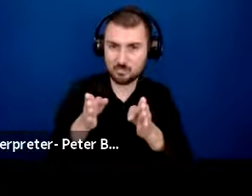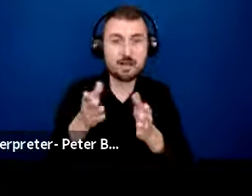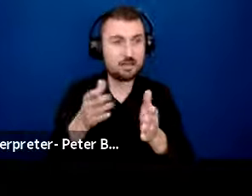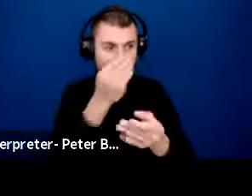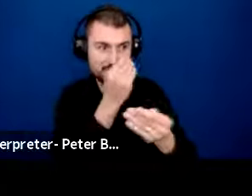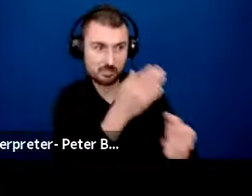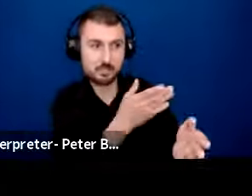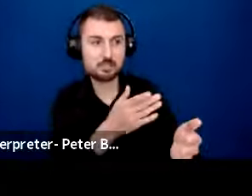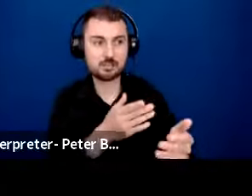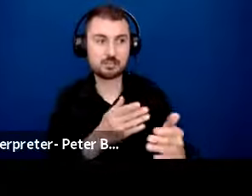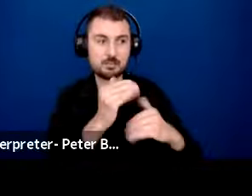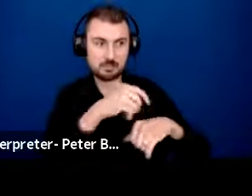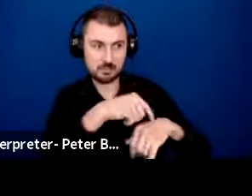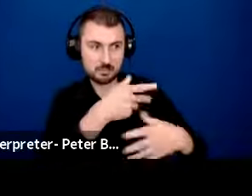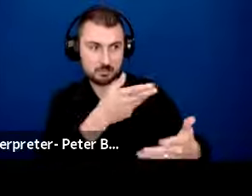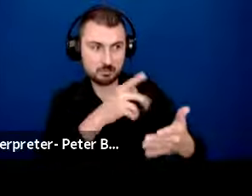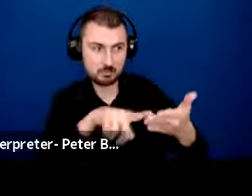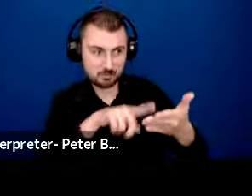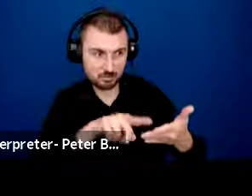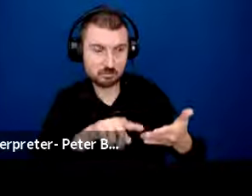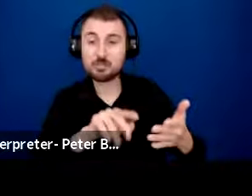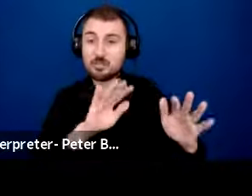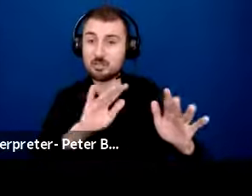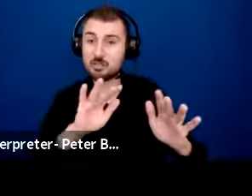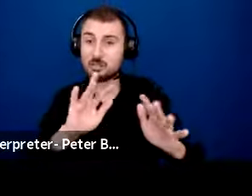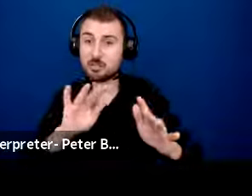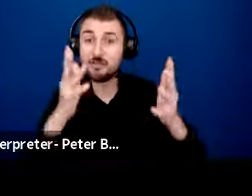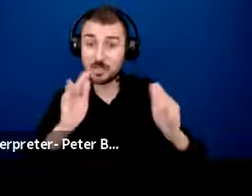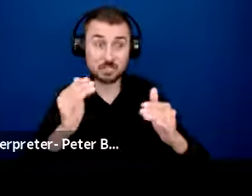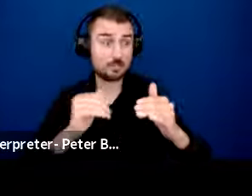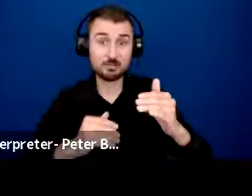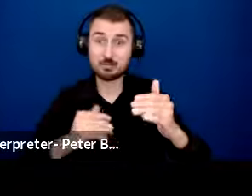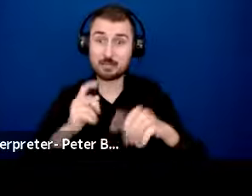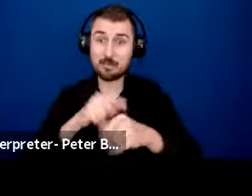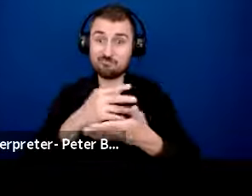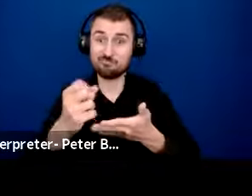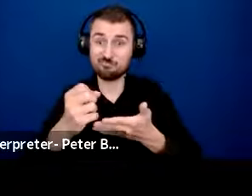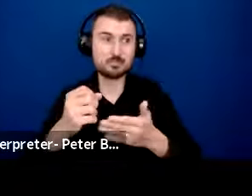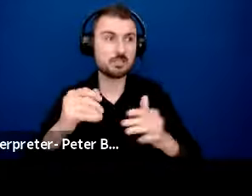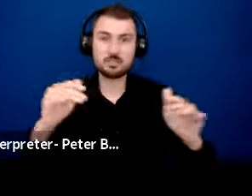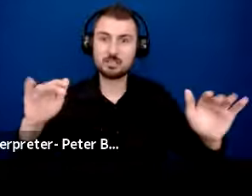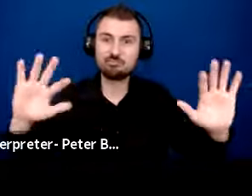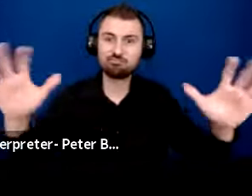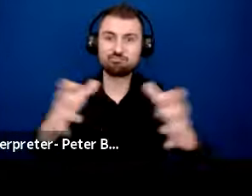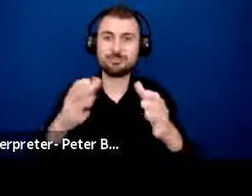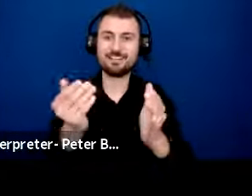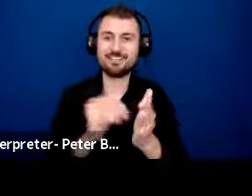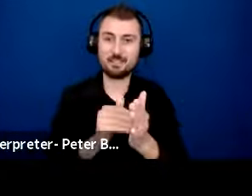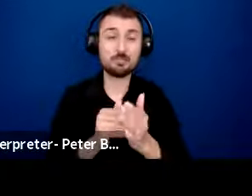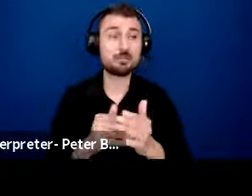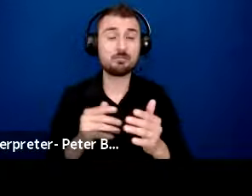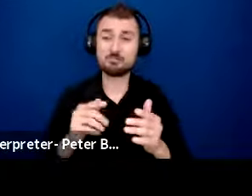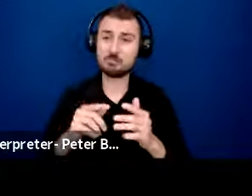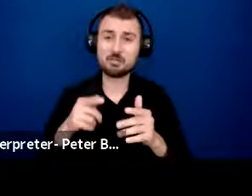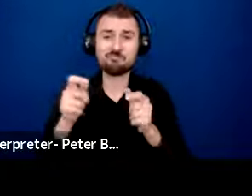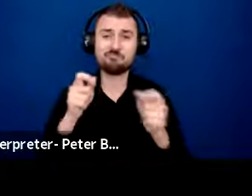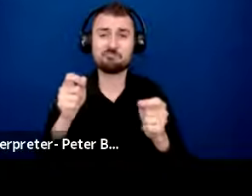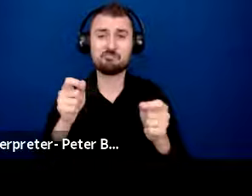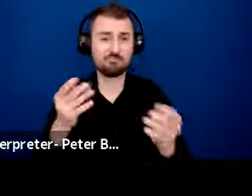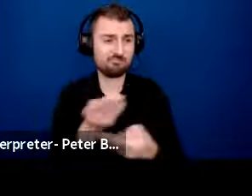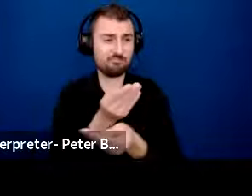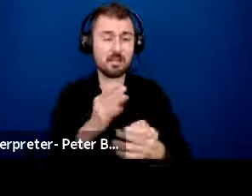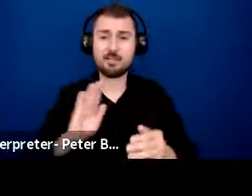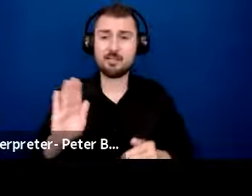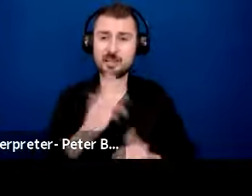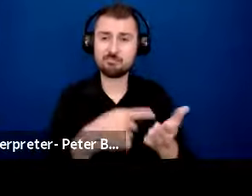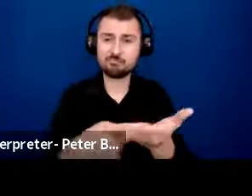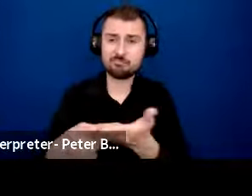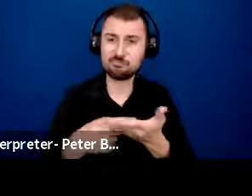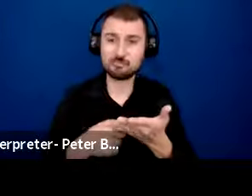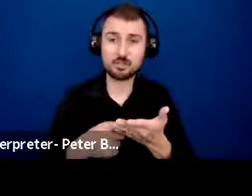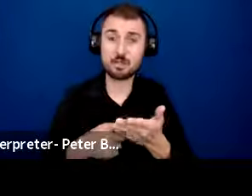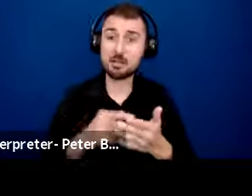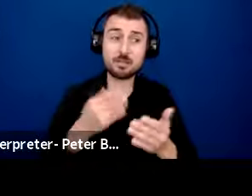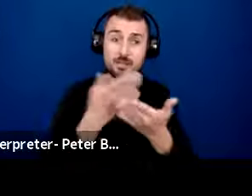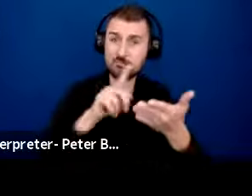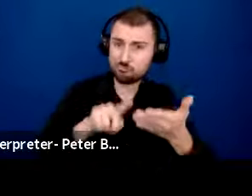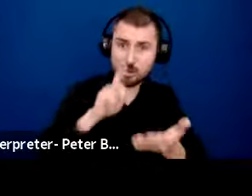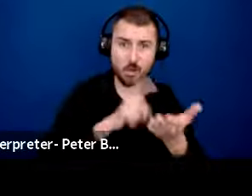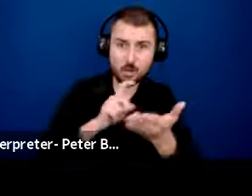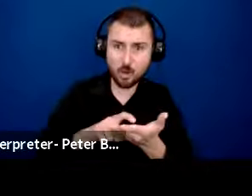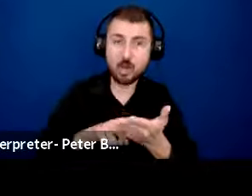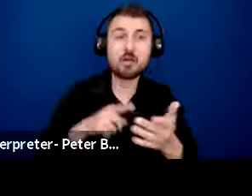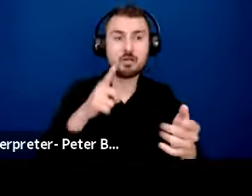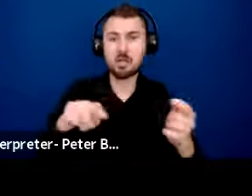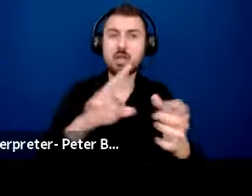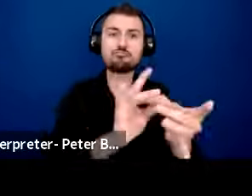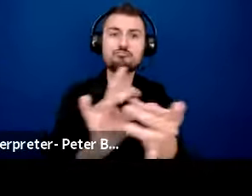So that's another platform that allow allows collaboration.